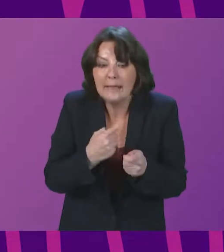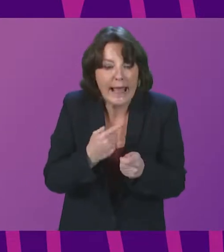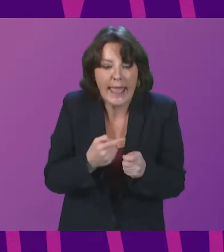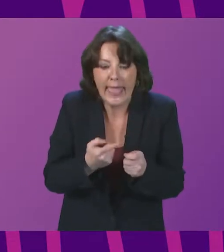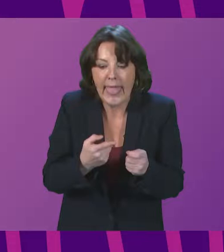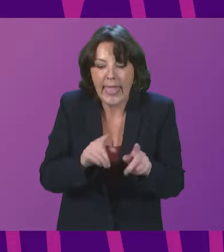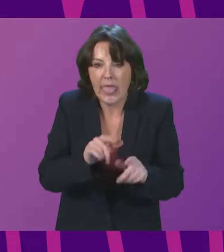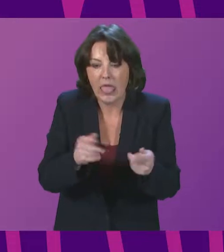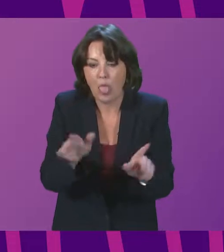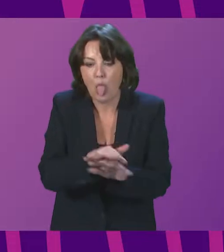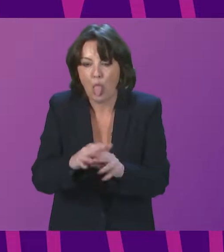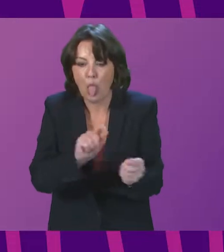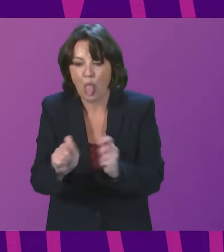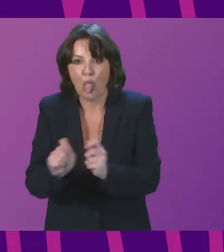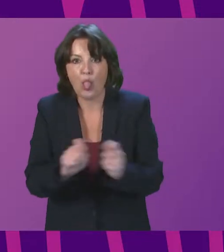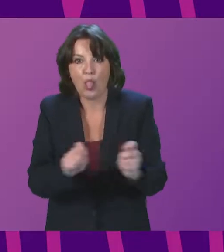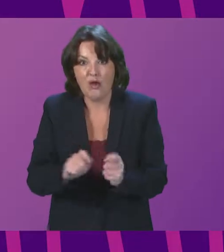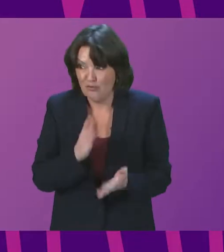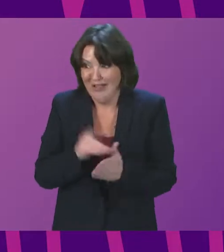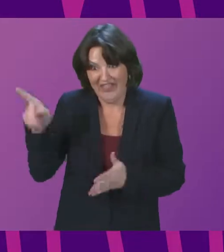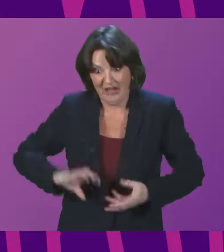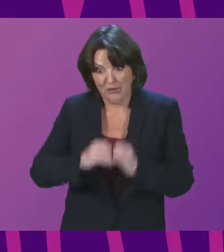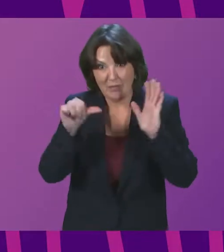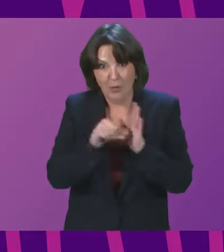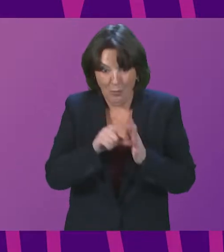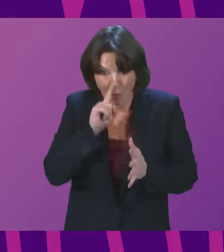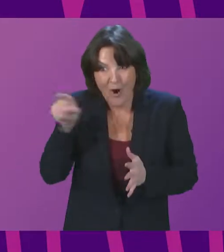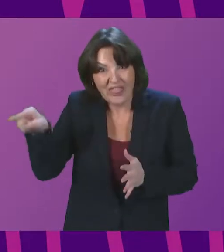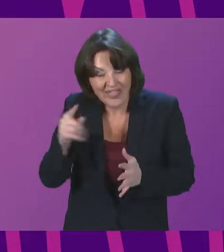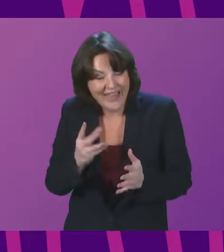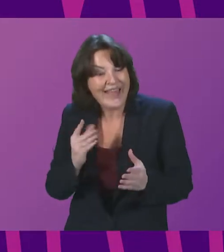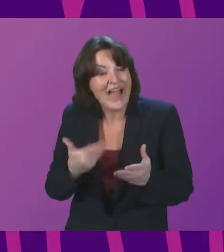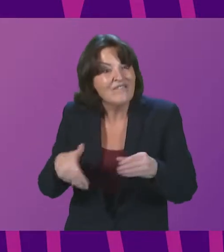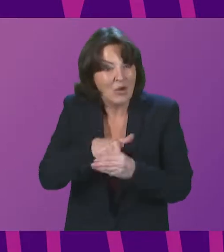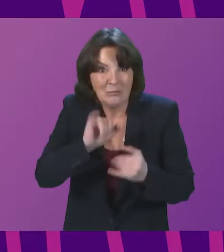or made worse. The First Minister cannot even rely on support from those on the benches behind her.